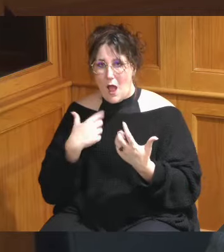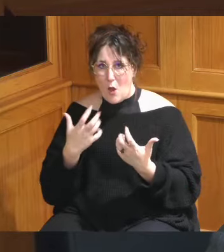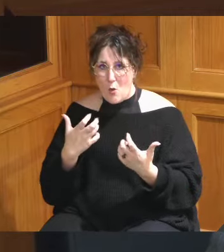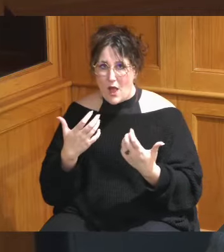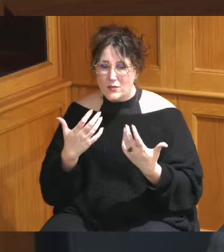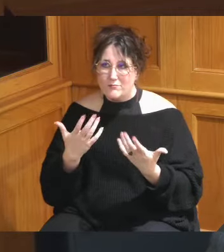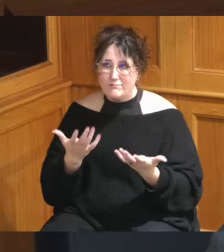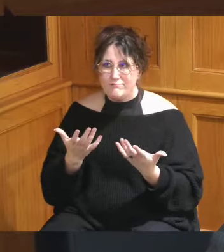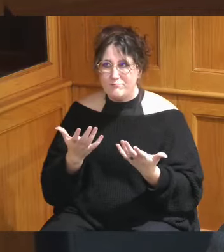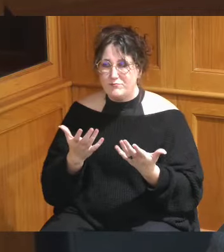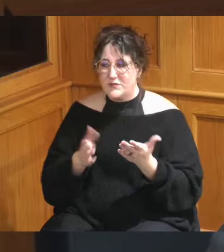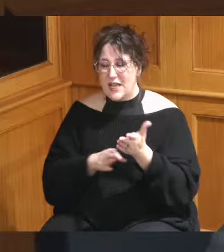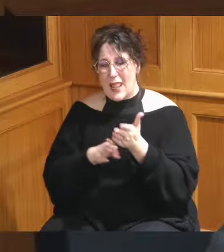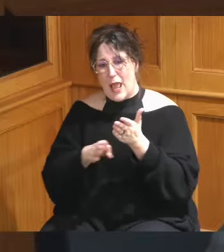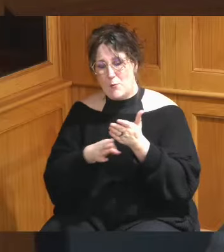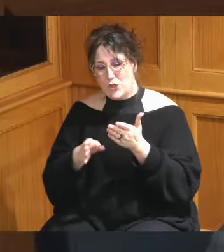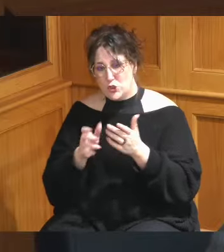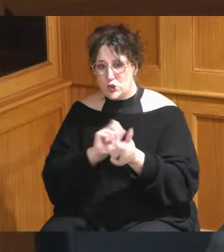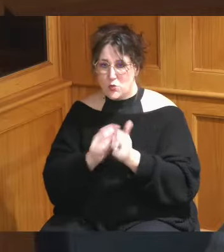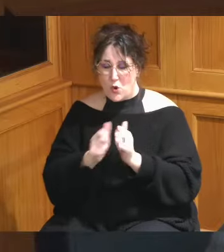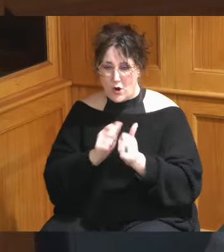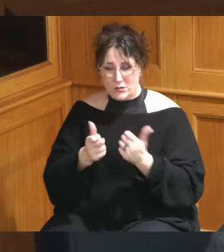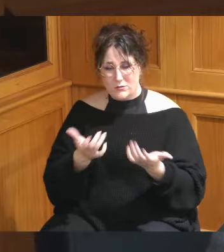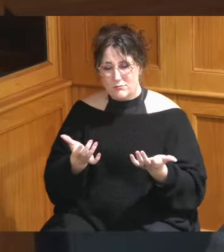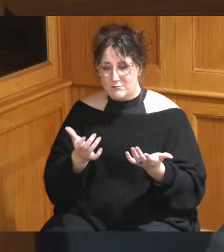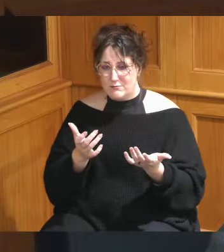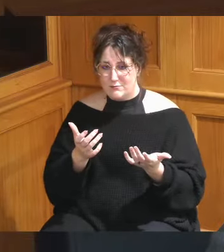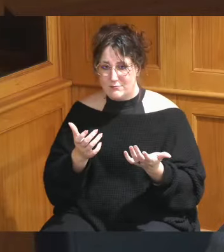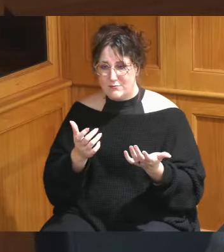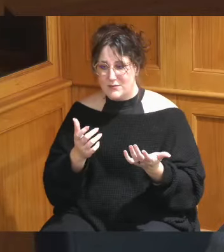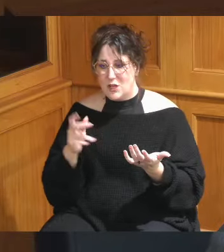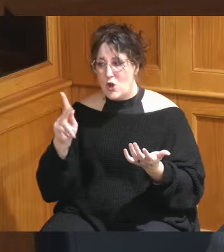money every day. And could Northern Kentucky, we holding up and then they say, "Oh, Northern